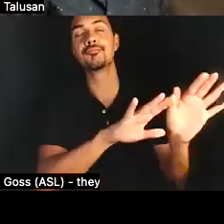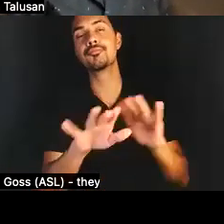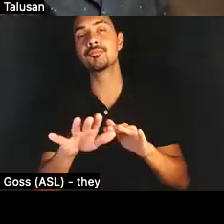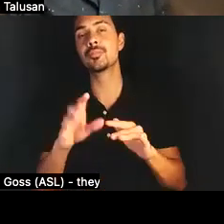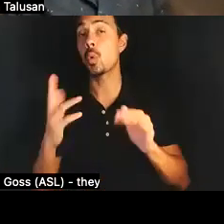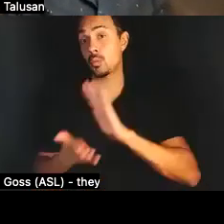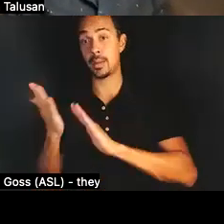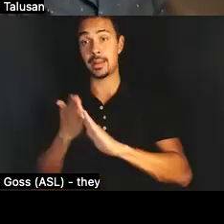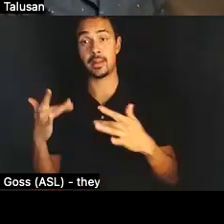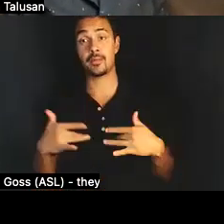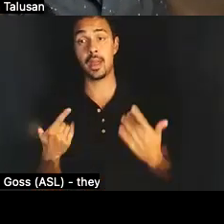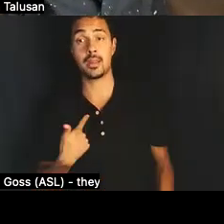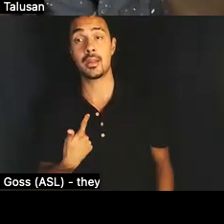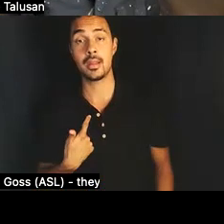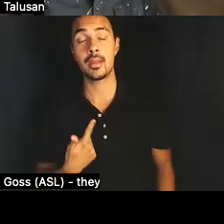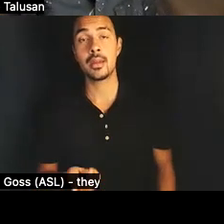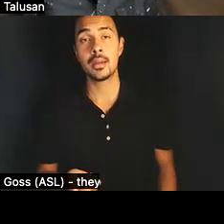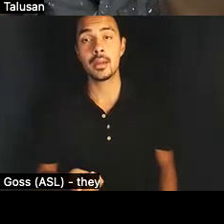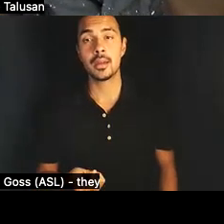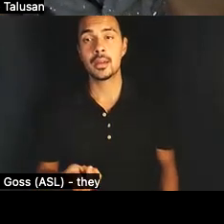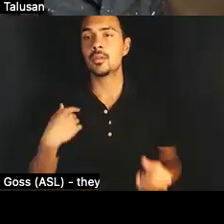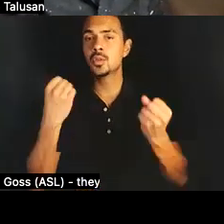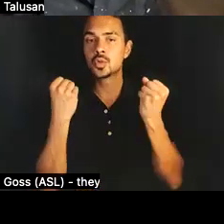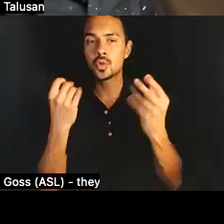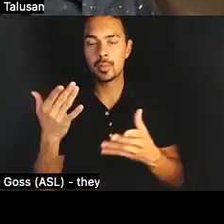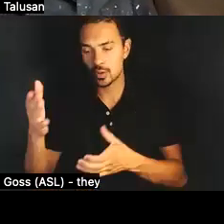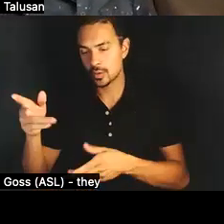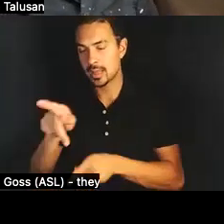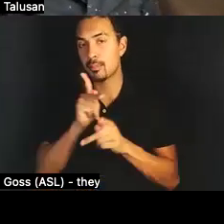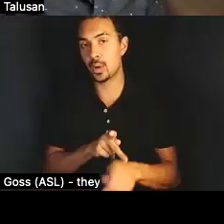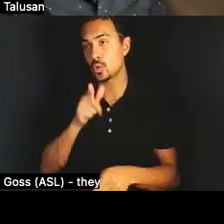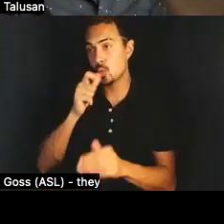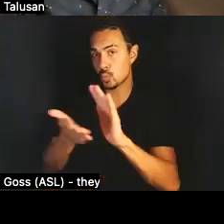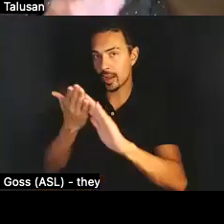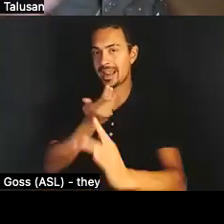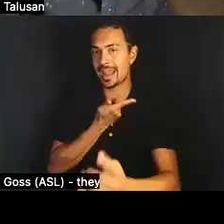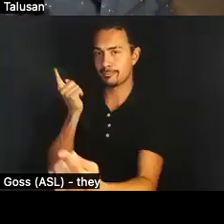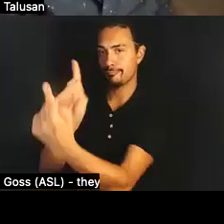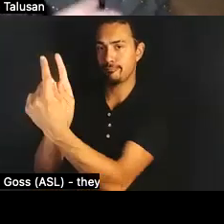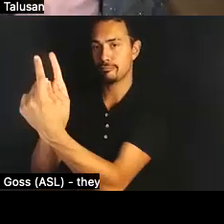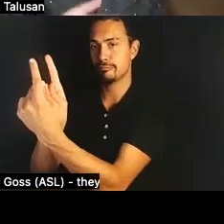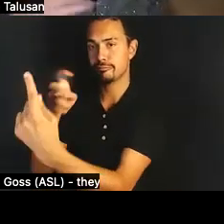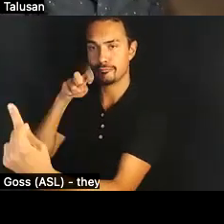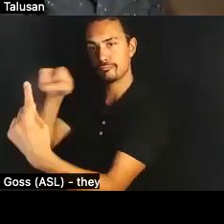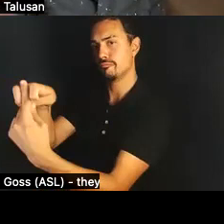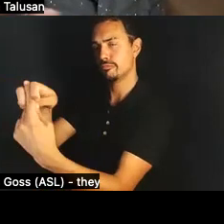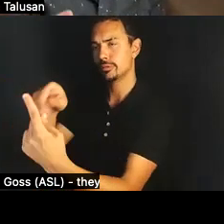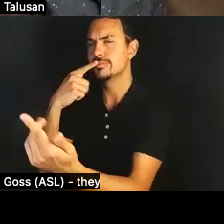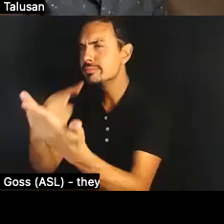running the event, because often, they have so much knowledge